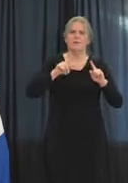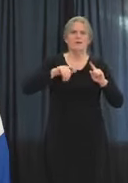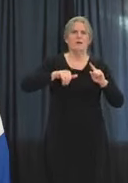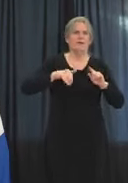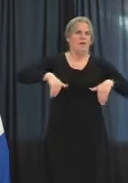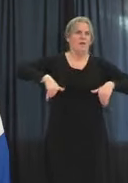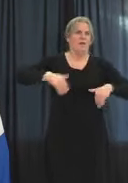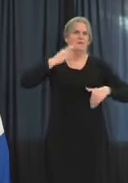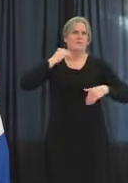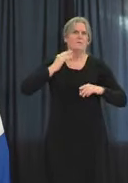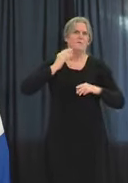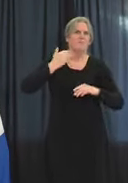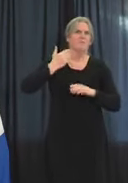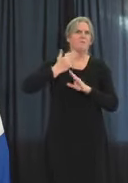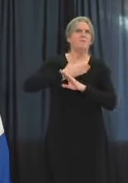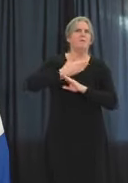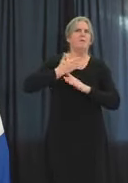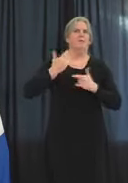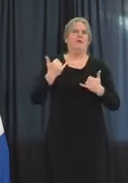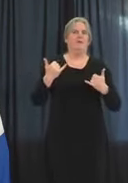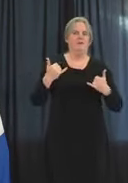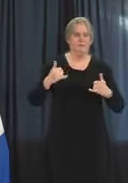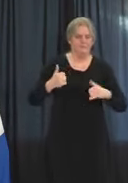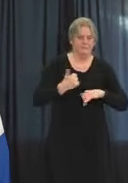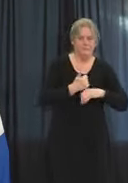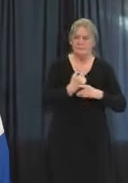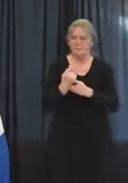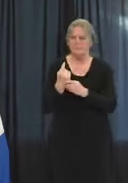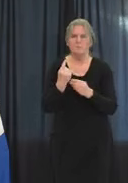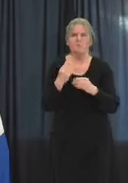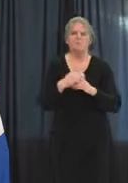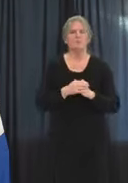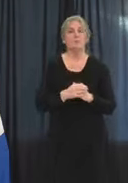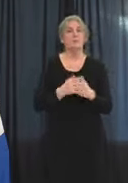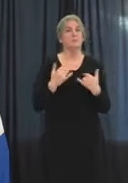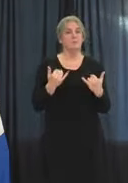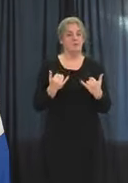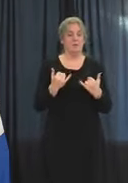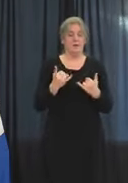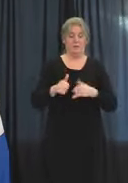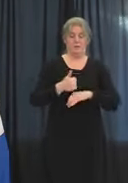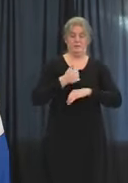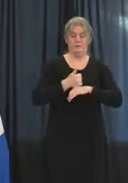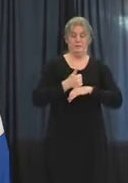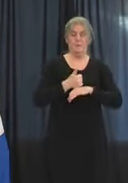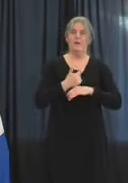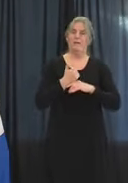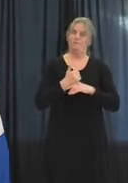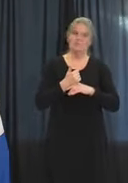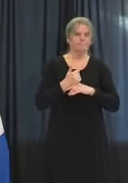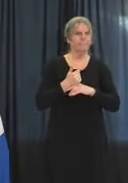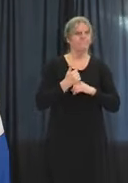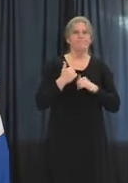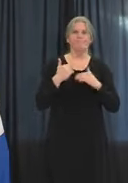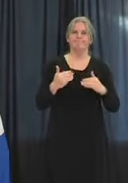But rather than going further than we are now, we just need to do better with what we are currently supposed to be doing.